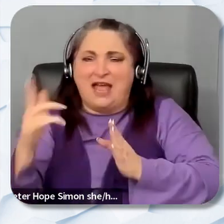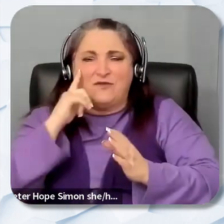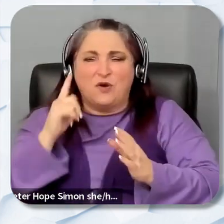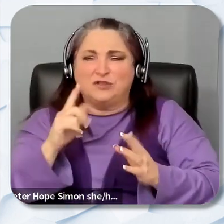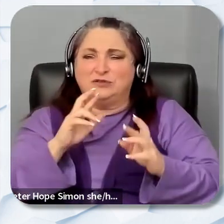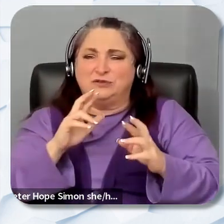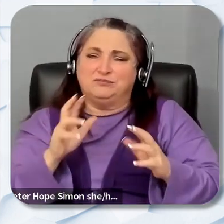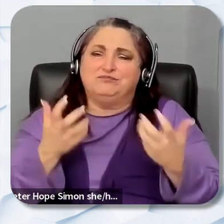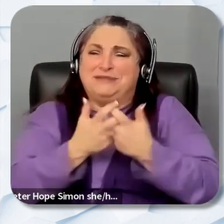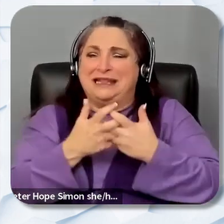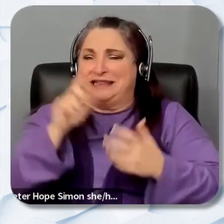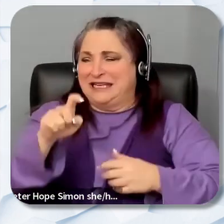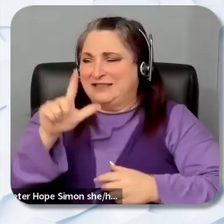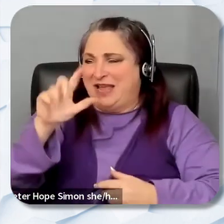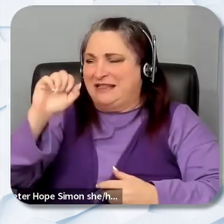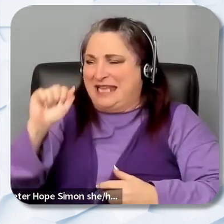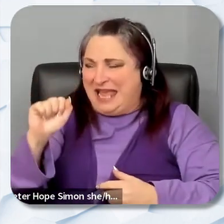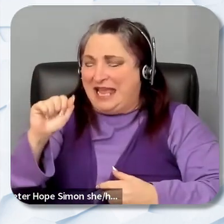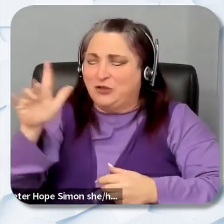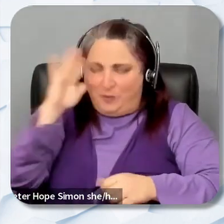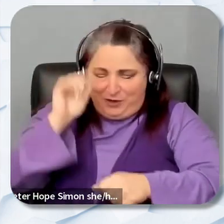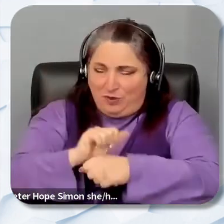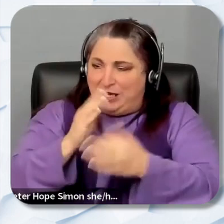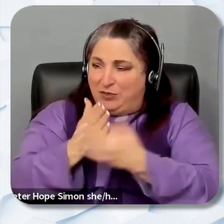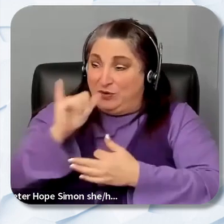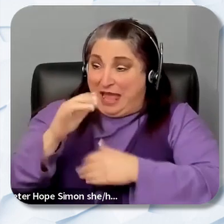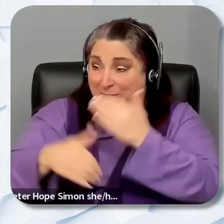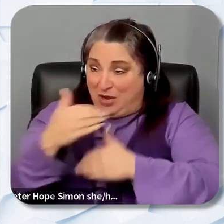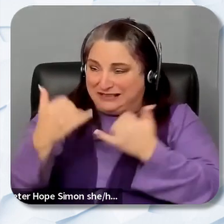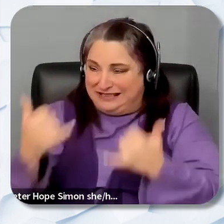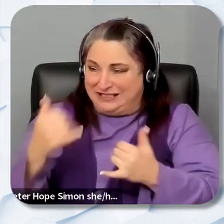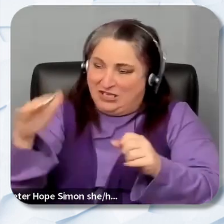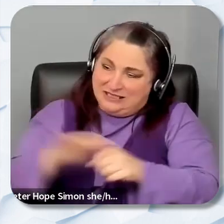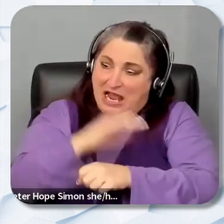going to be working through that process this entire year. So you'll be, it might be in